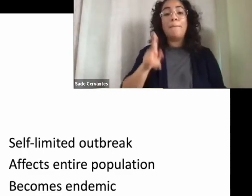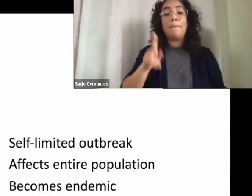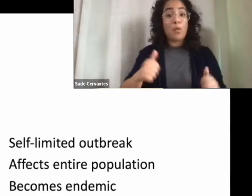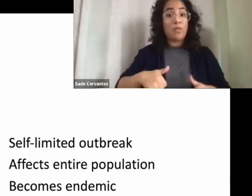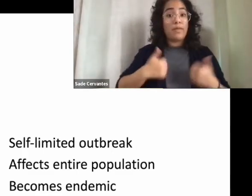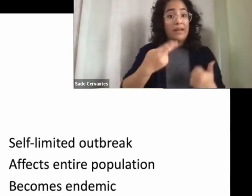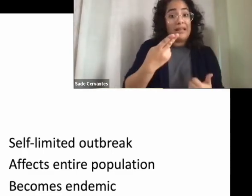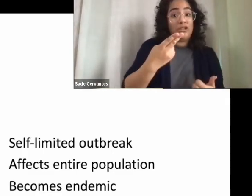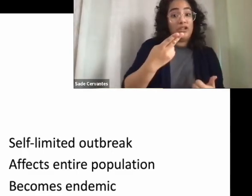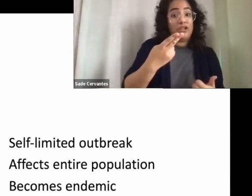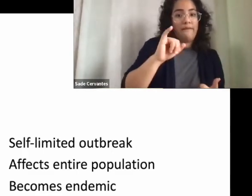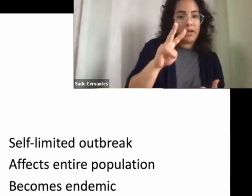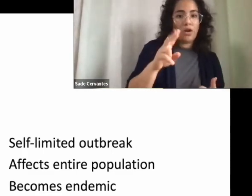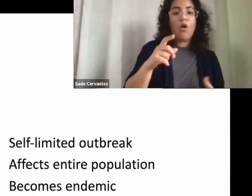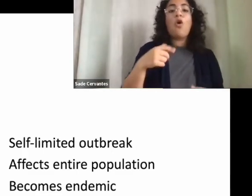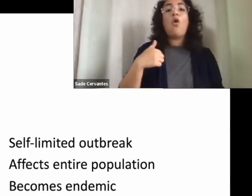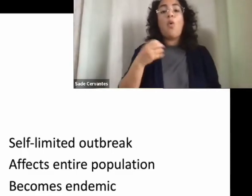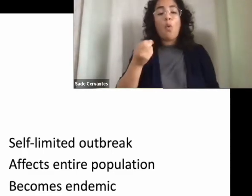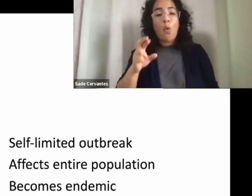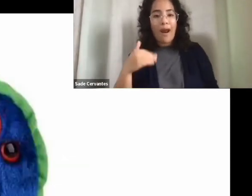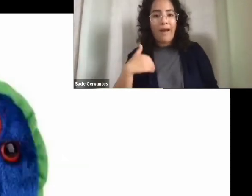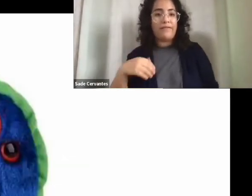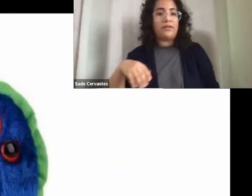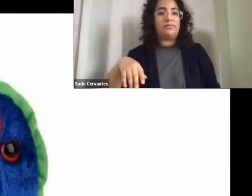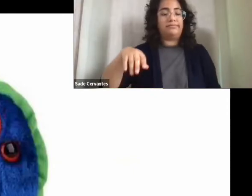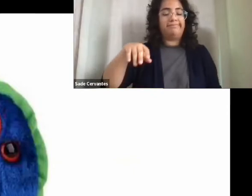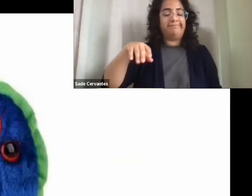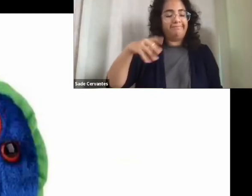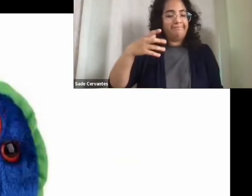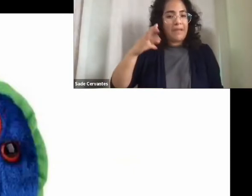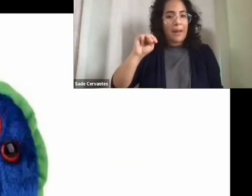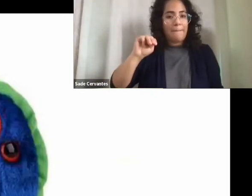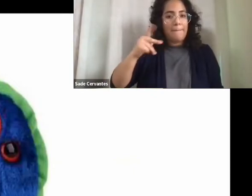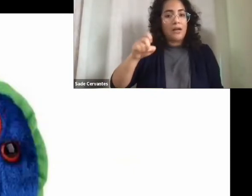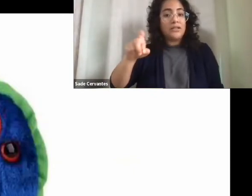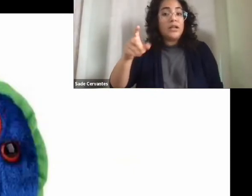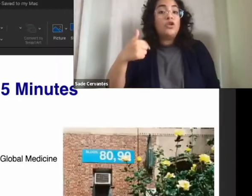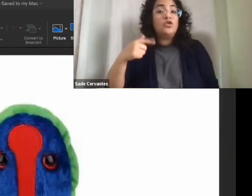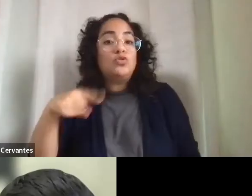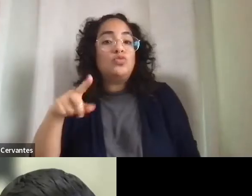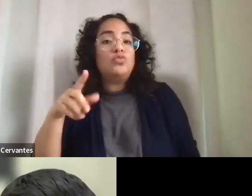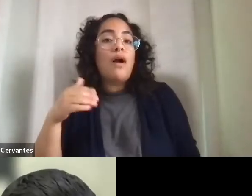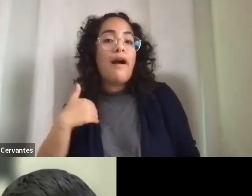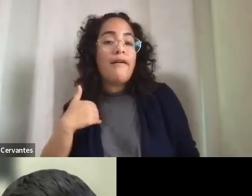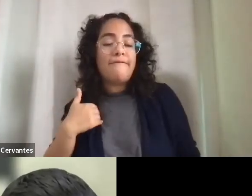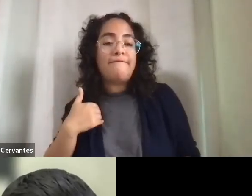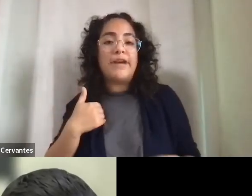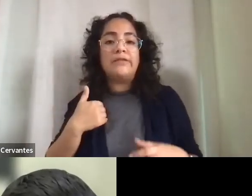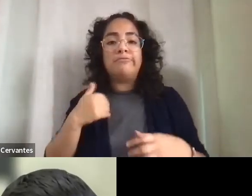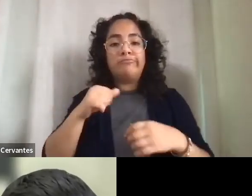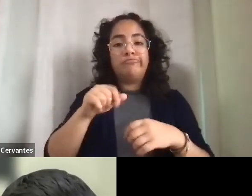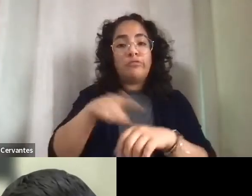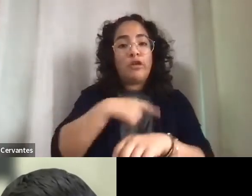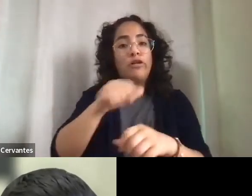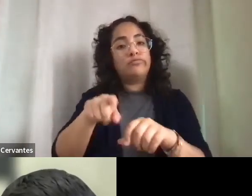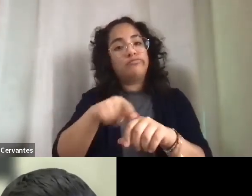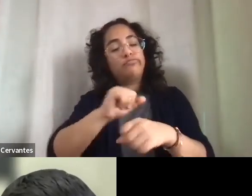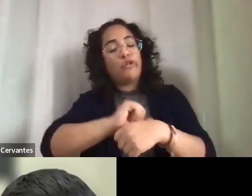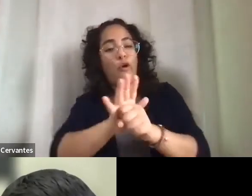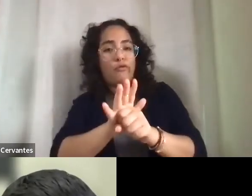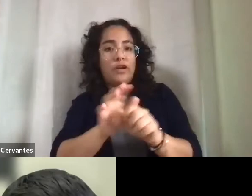who have had MPOX get post viral diseases similar to fibromyalgia, ME/CFS, post-lyme, post-polio etc.